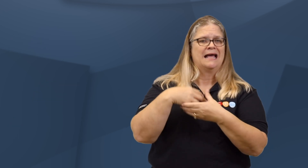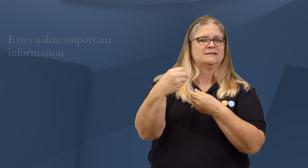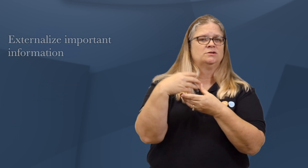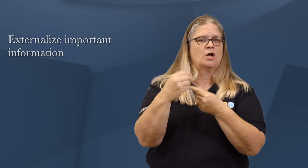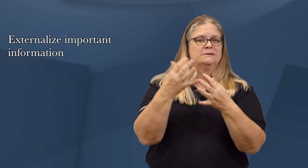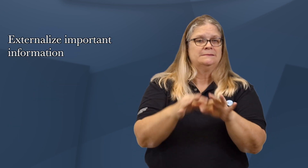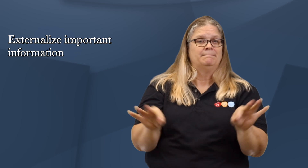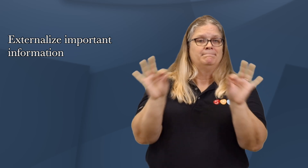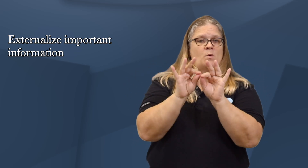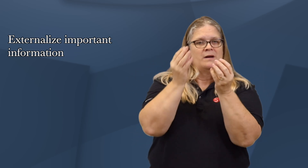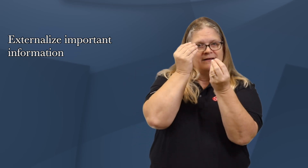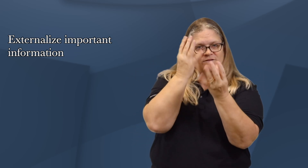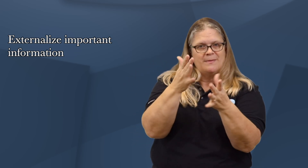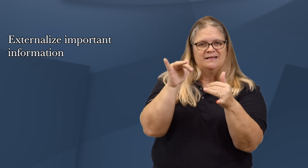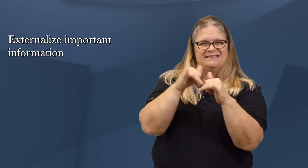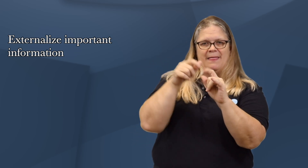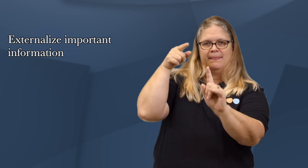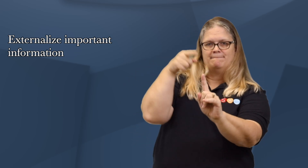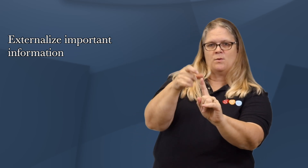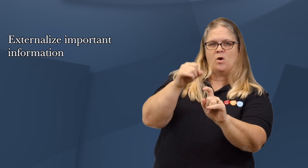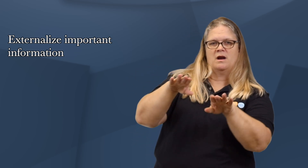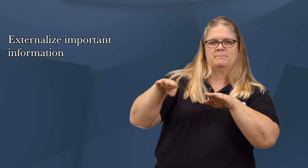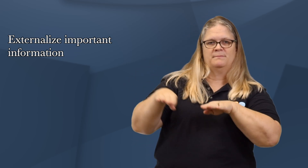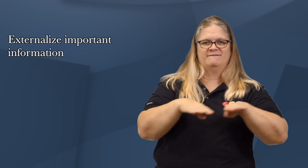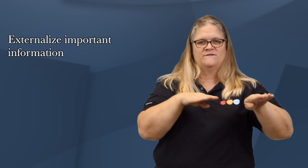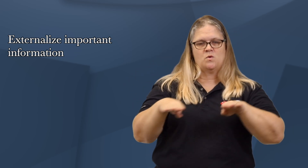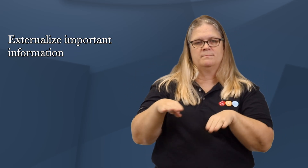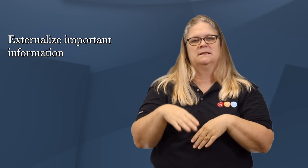Externalize the important information at the point of performance.